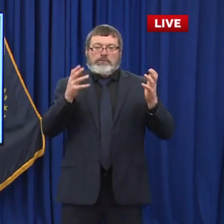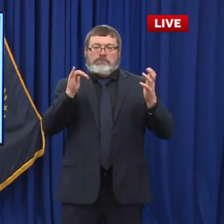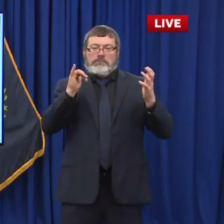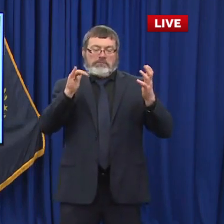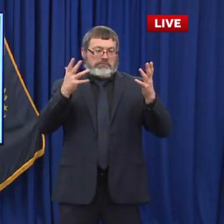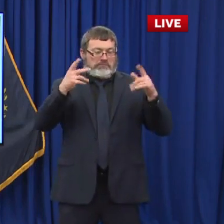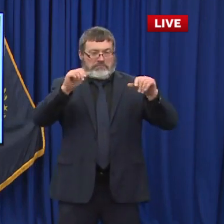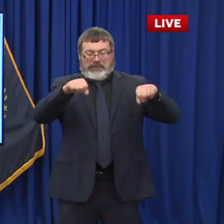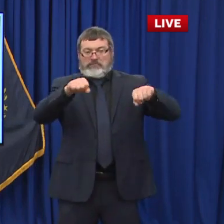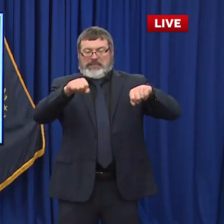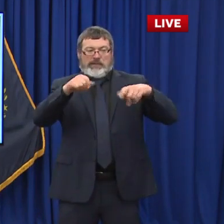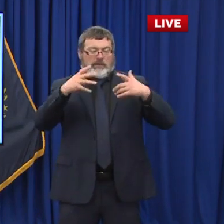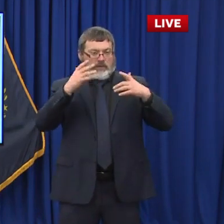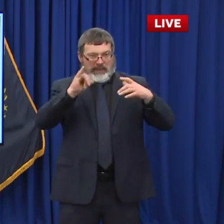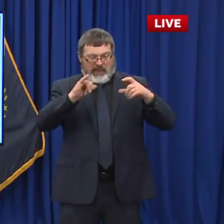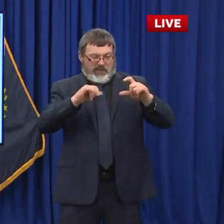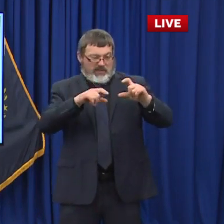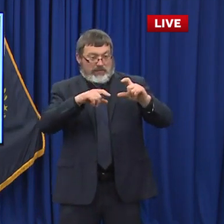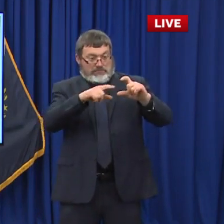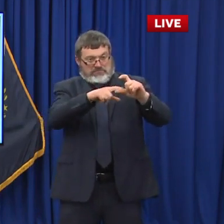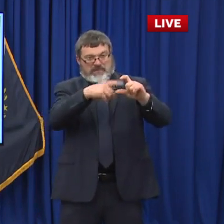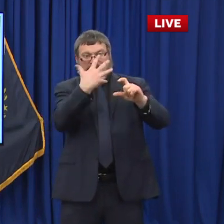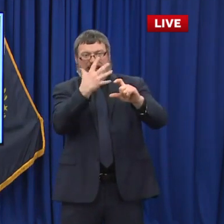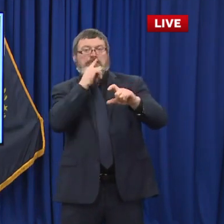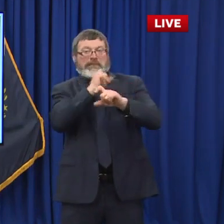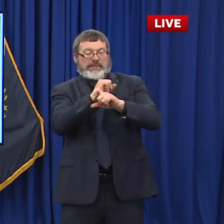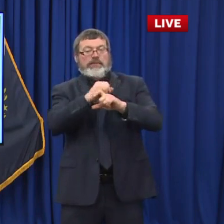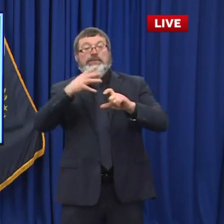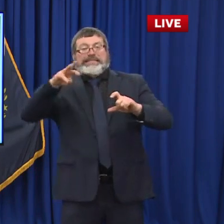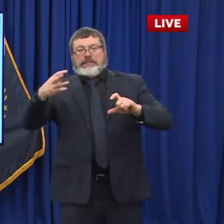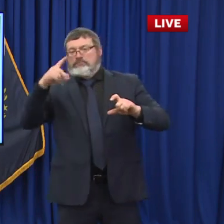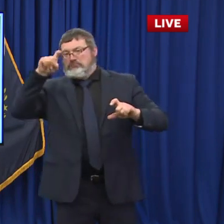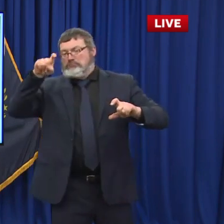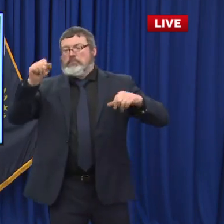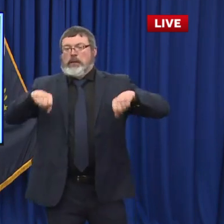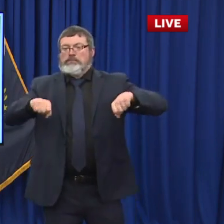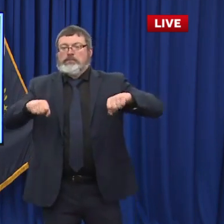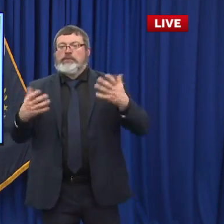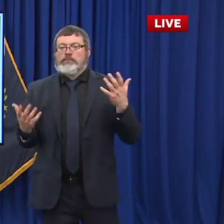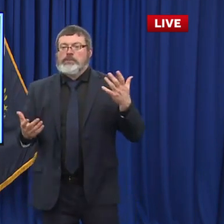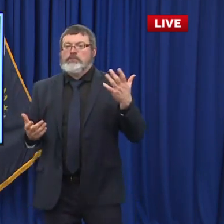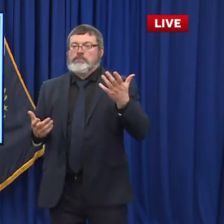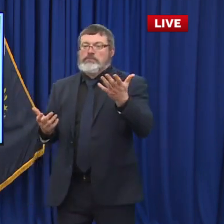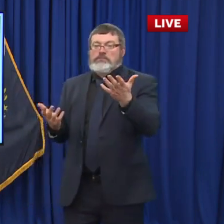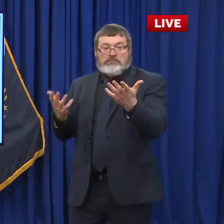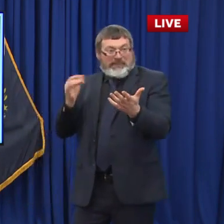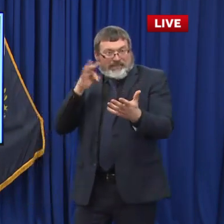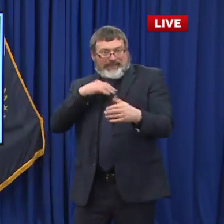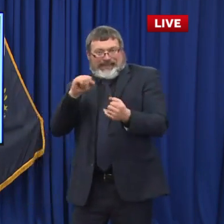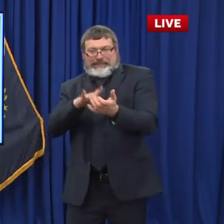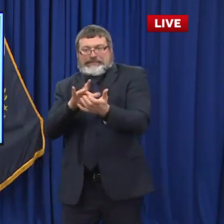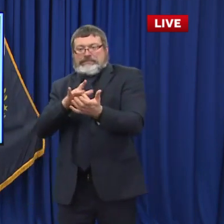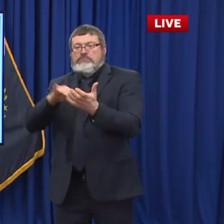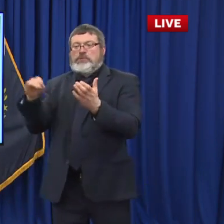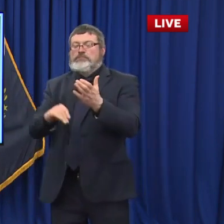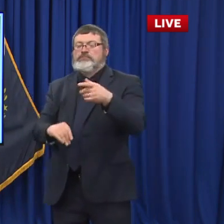I HAVE NOT DONE THE MATH. IF IT WORKED FOR EVERY VIAL, IT WOULD BE AT MOST 20%.